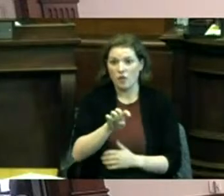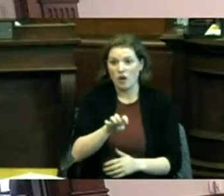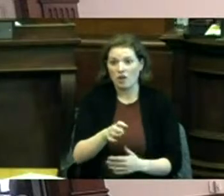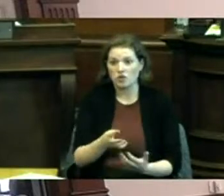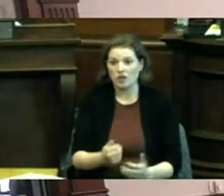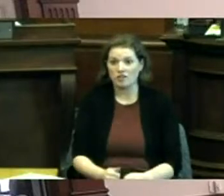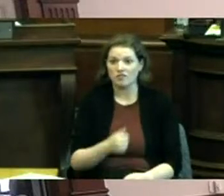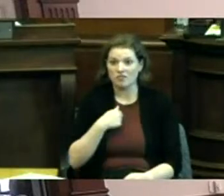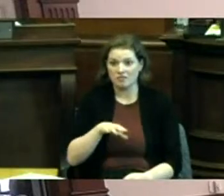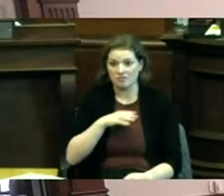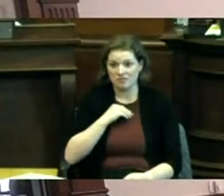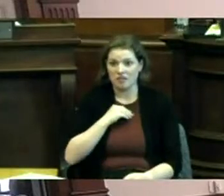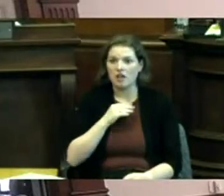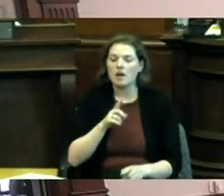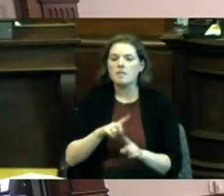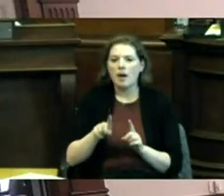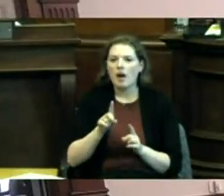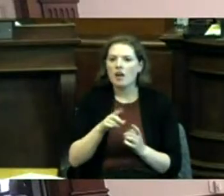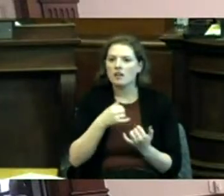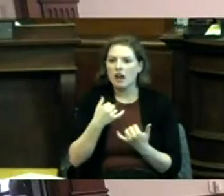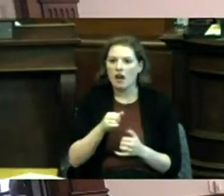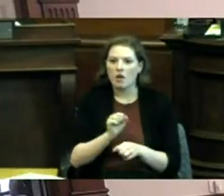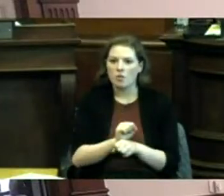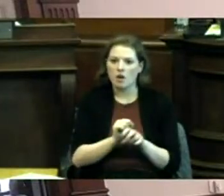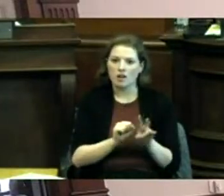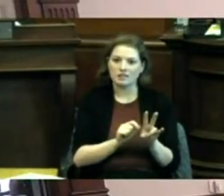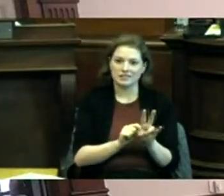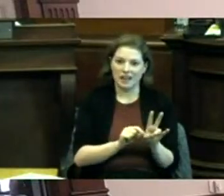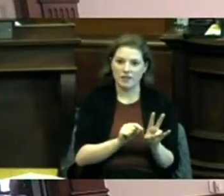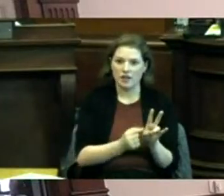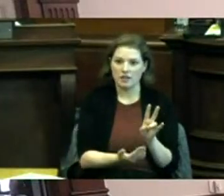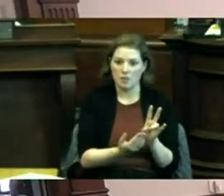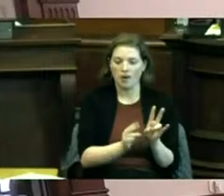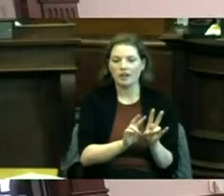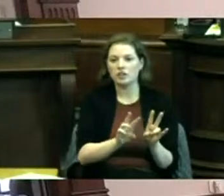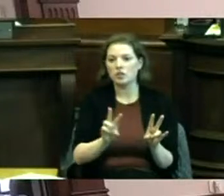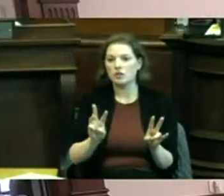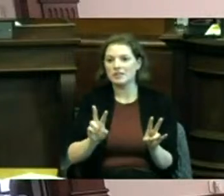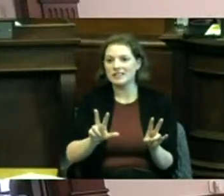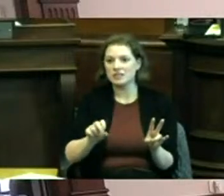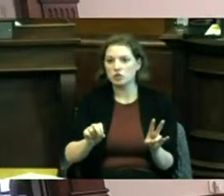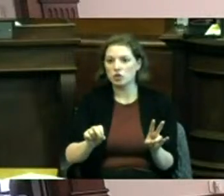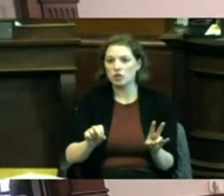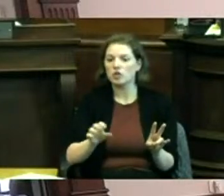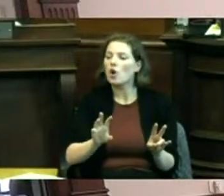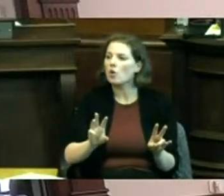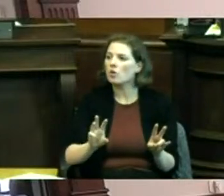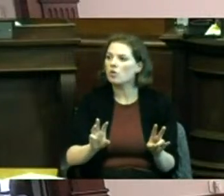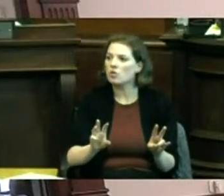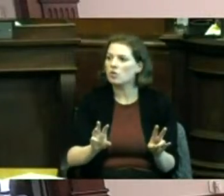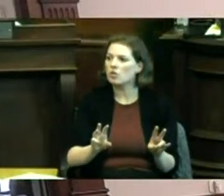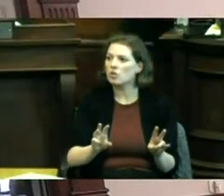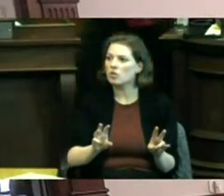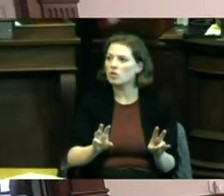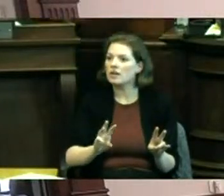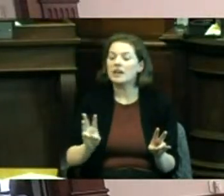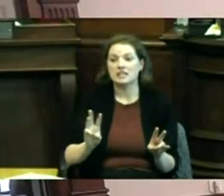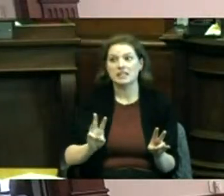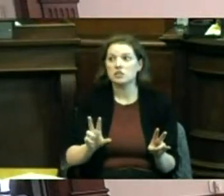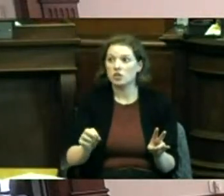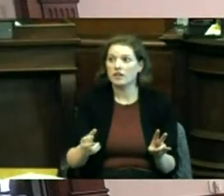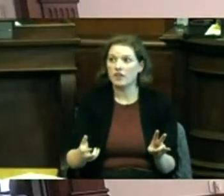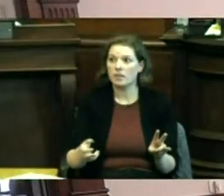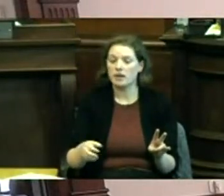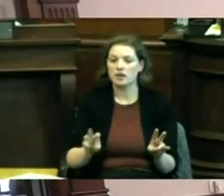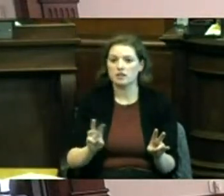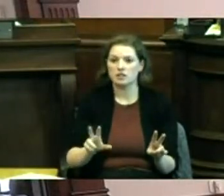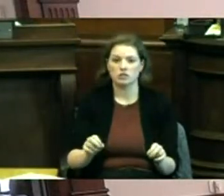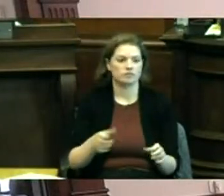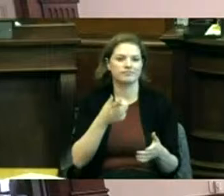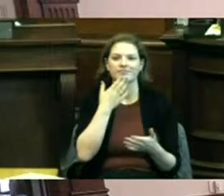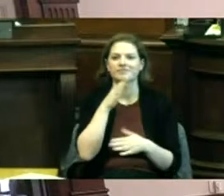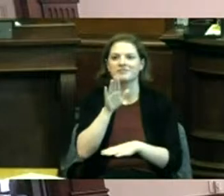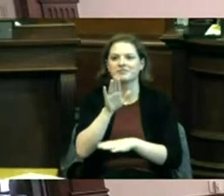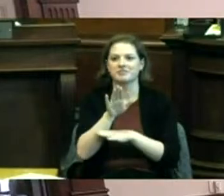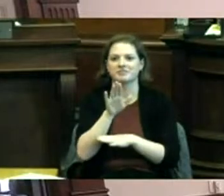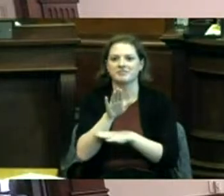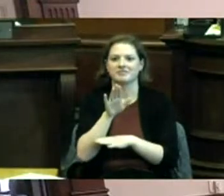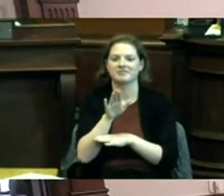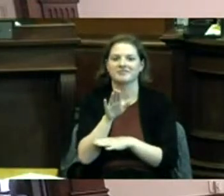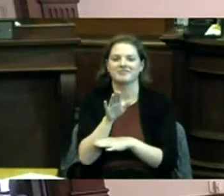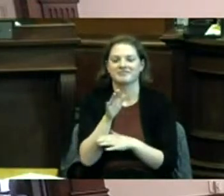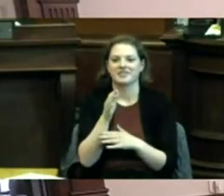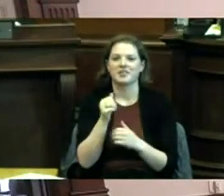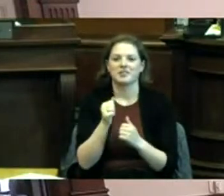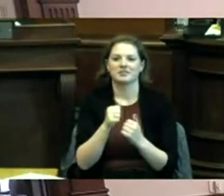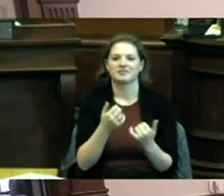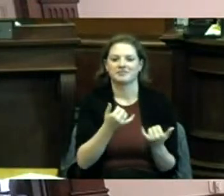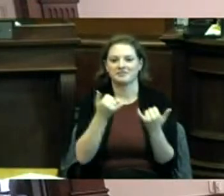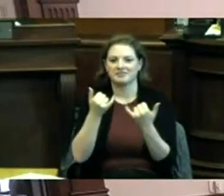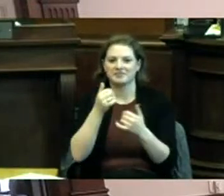And I had someone. I think it